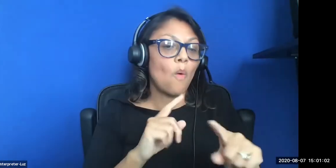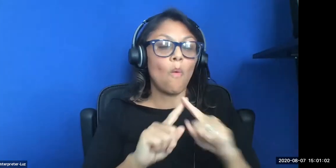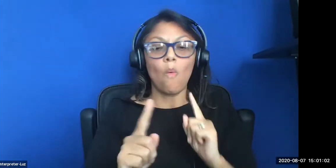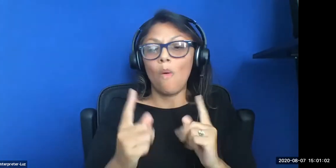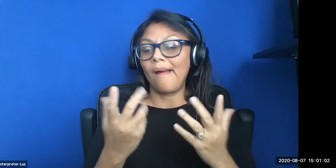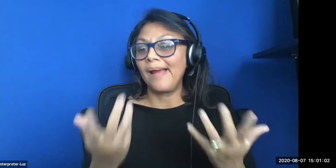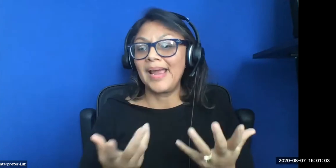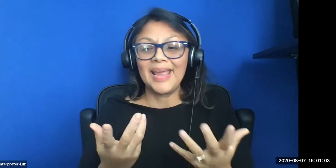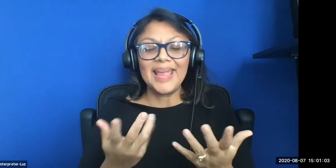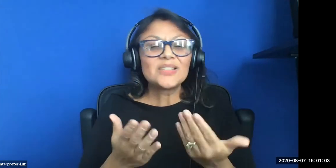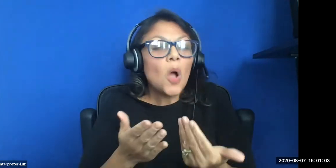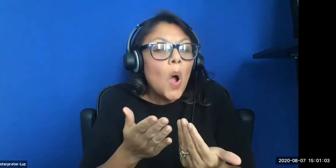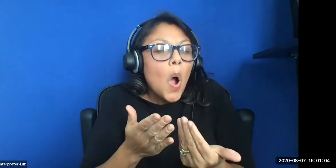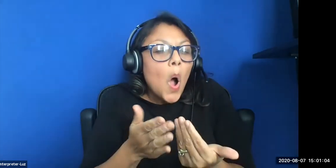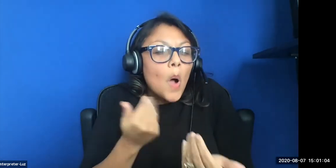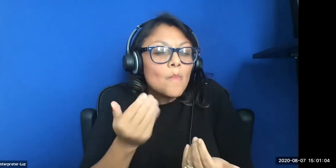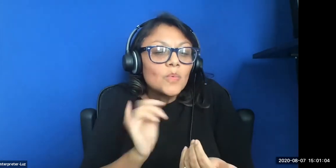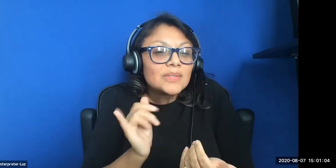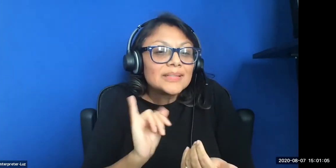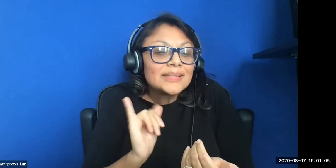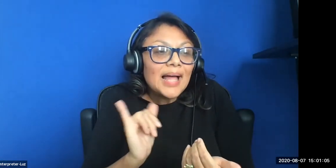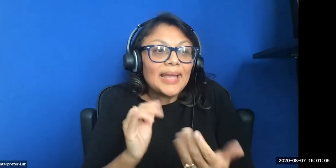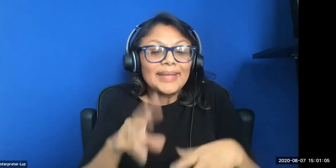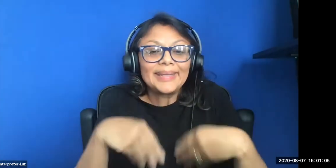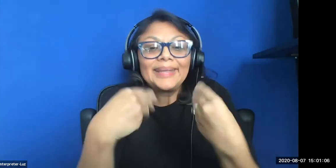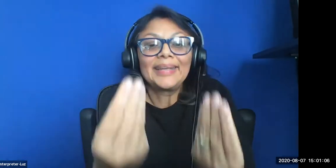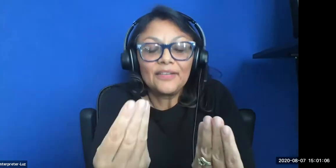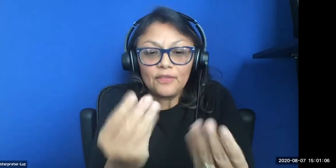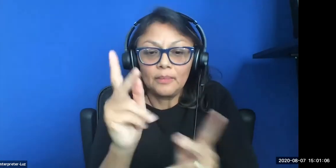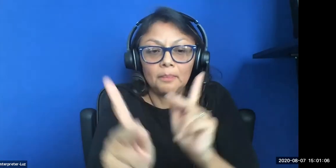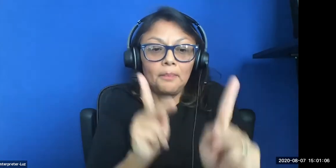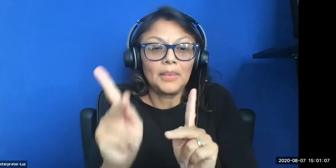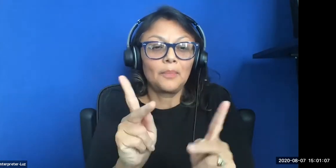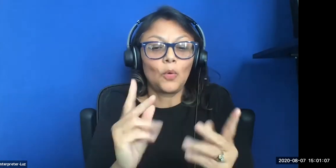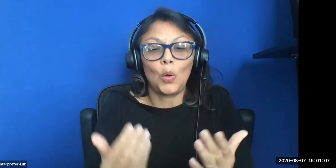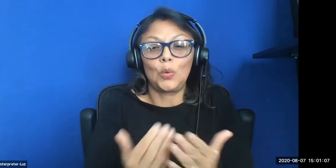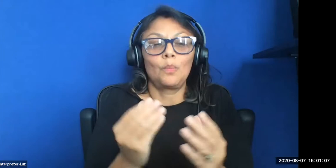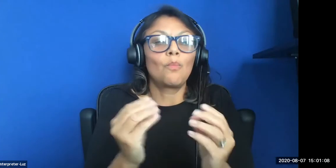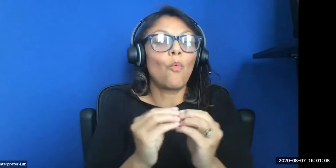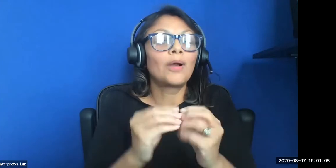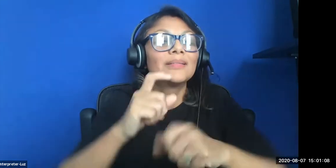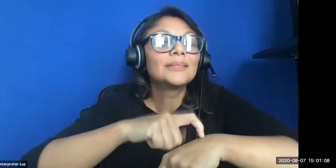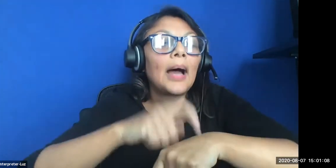Channelle Charest: It's almost like giving the individual more space to find their new route their new path their new way of existing